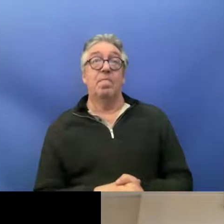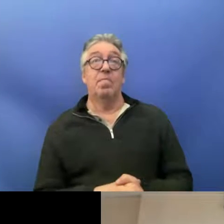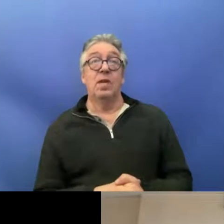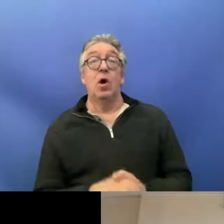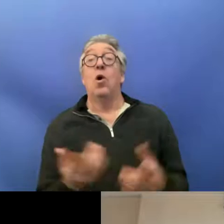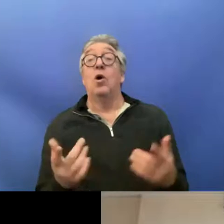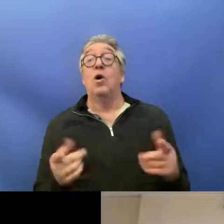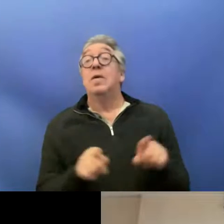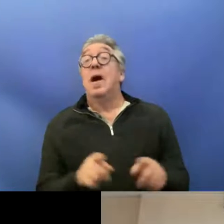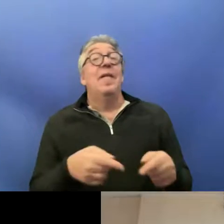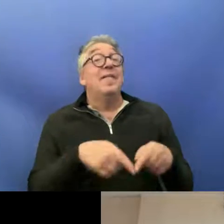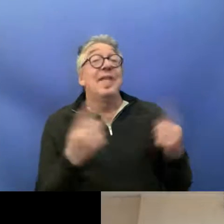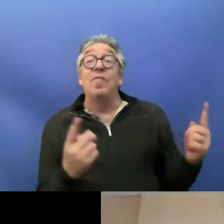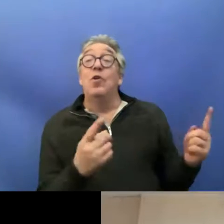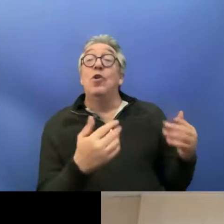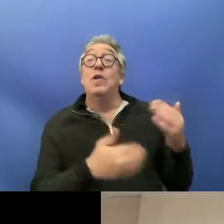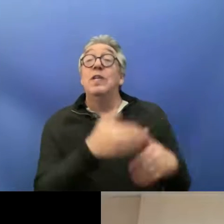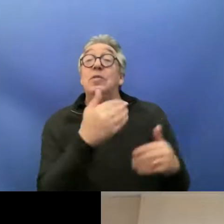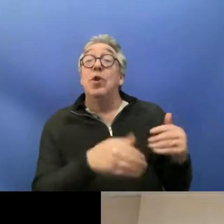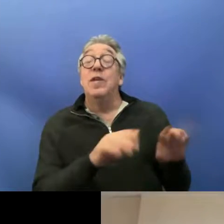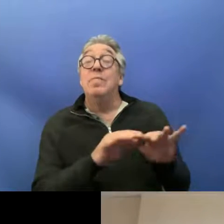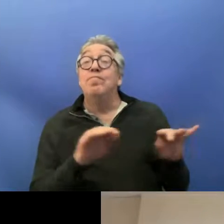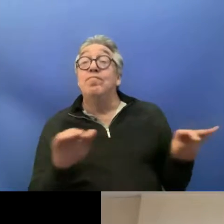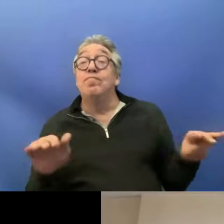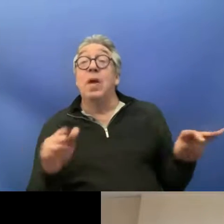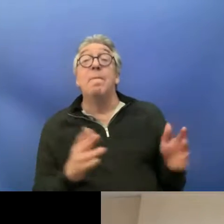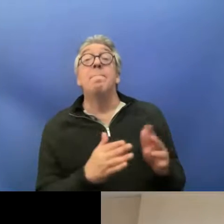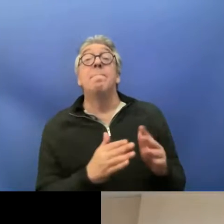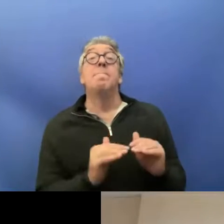Impact to disability was the persons with disabilities.